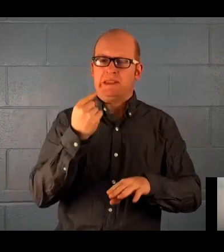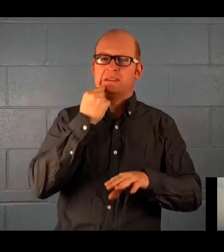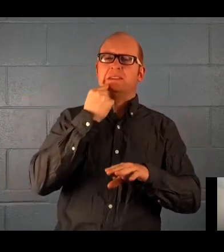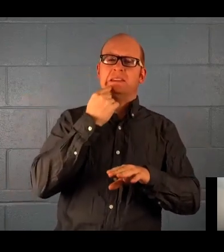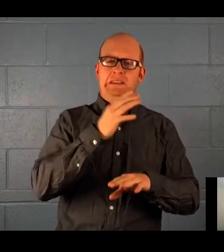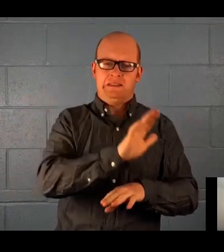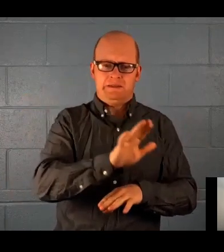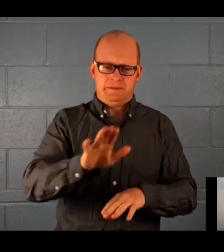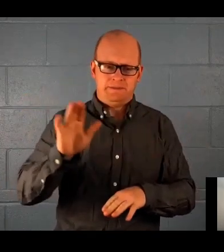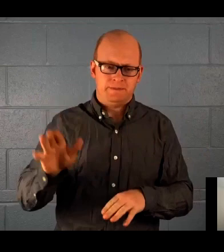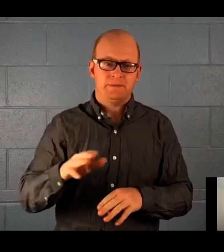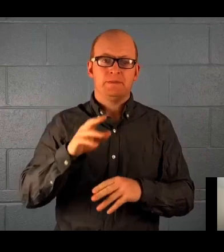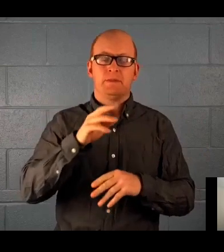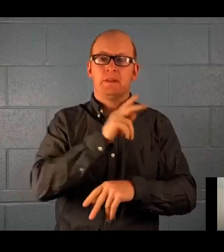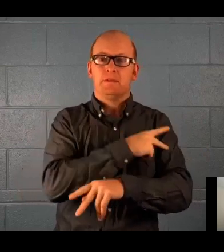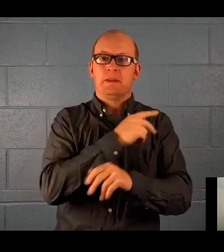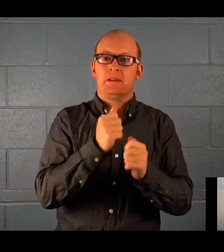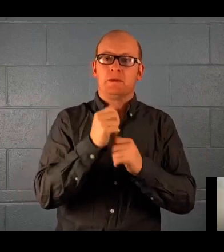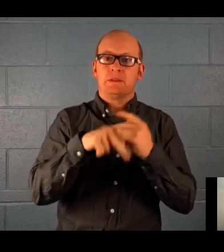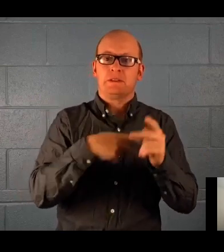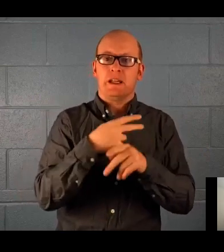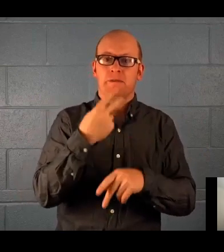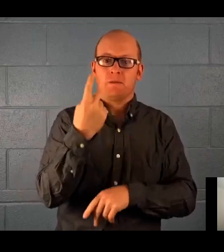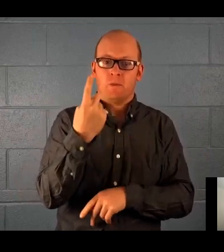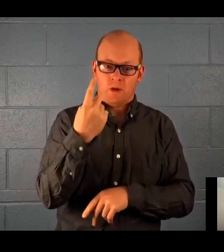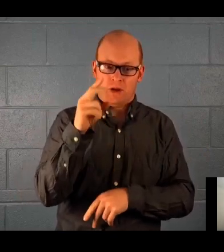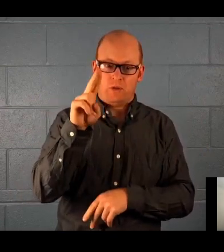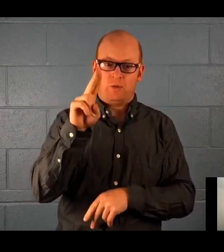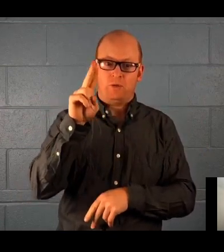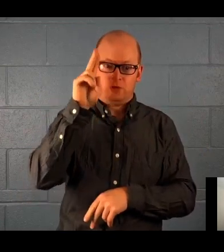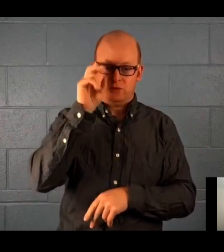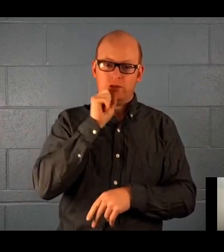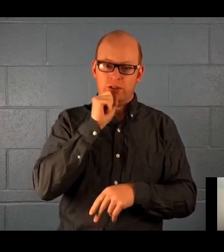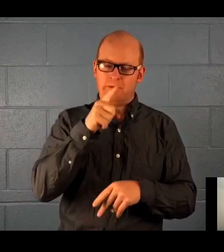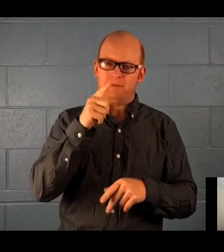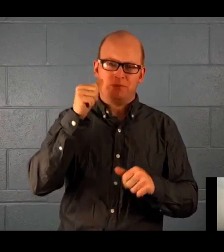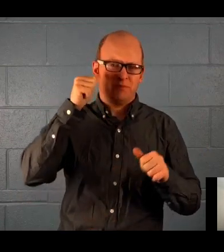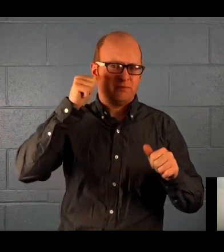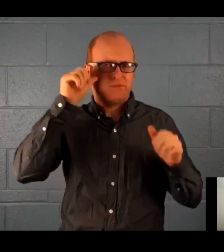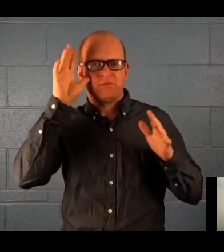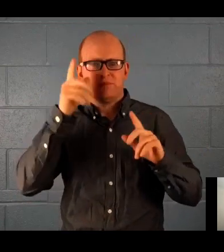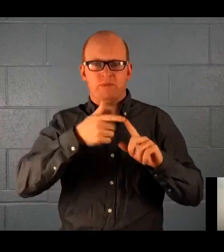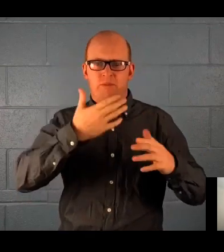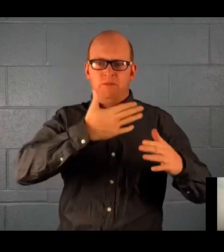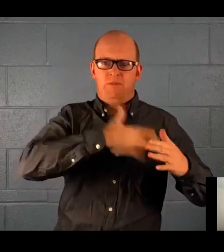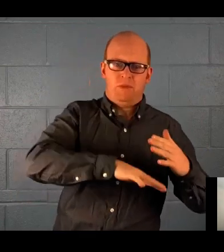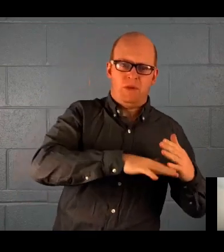depending on the degree of severity. Patients with type 1 Ushers are profoundly deaf from birth